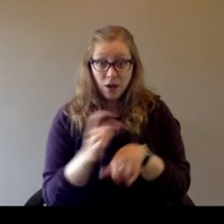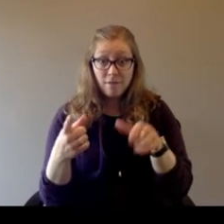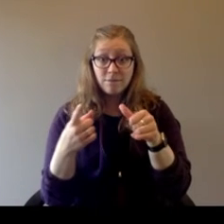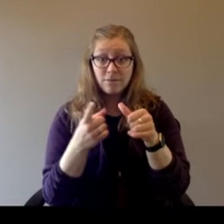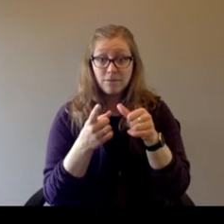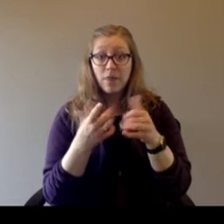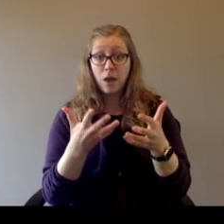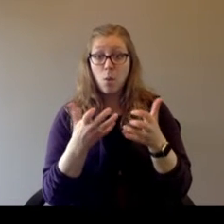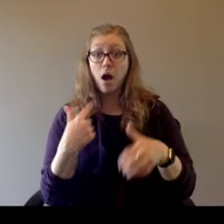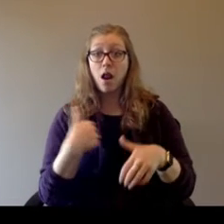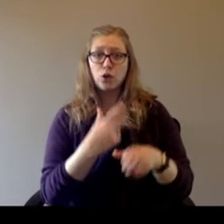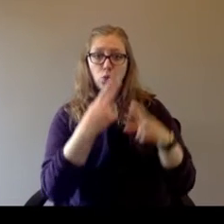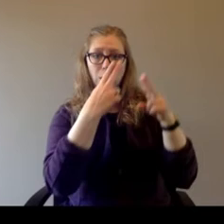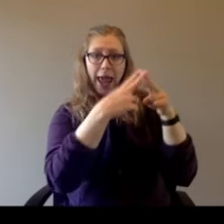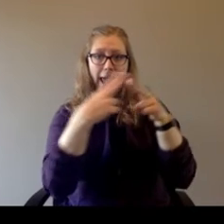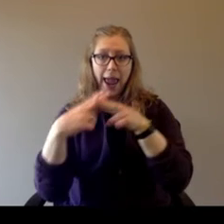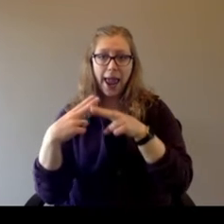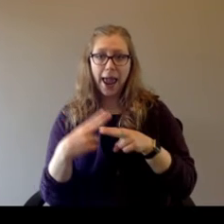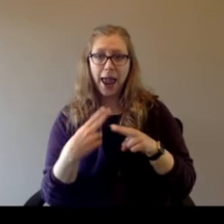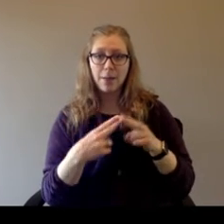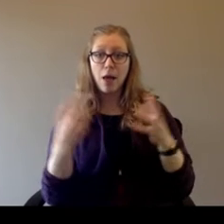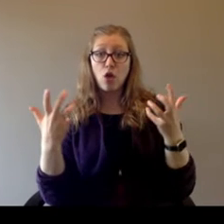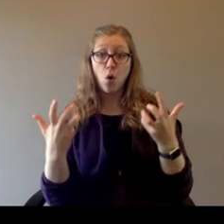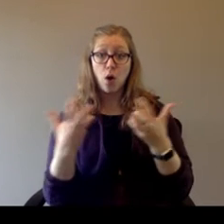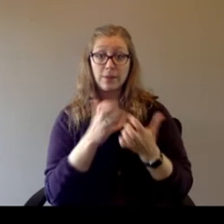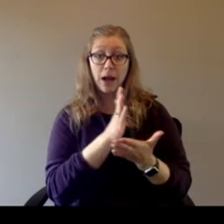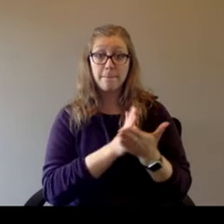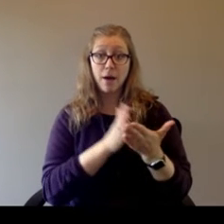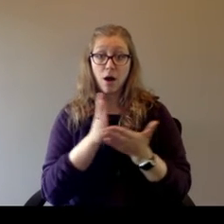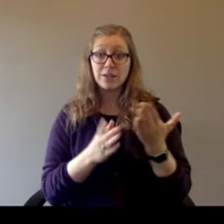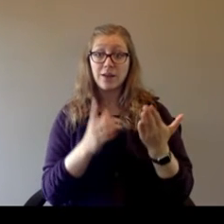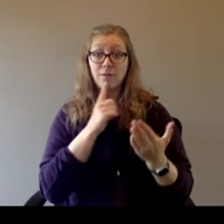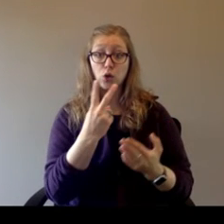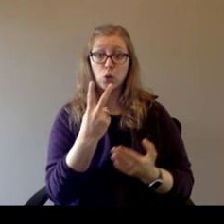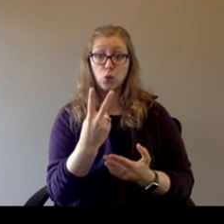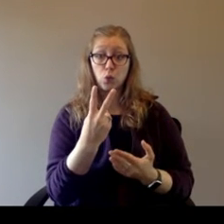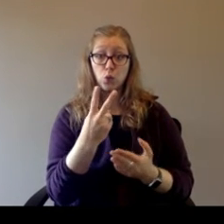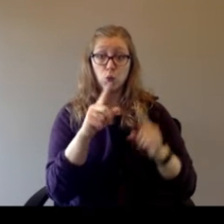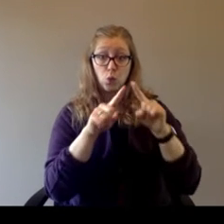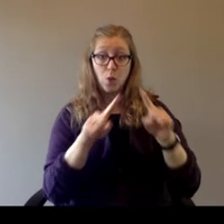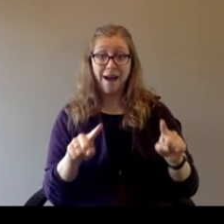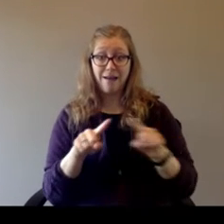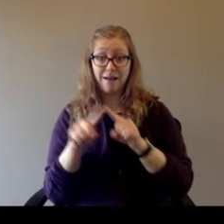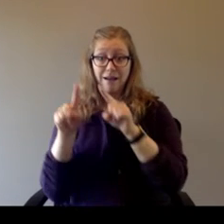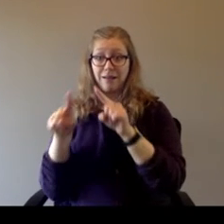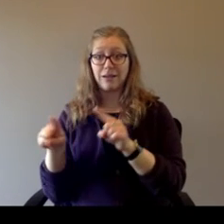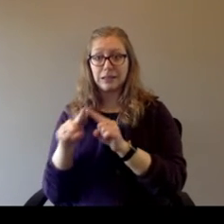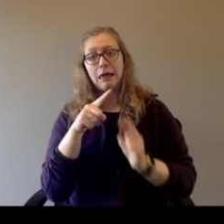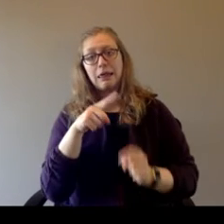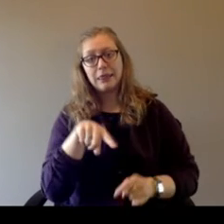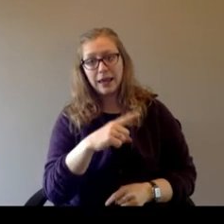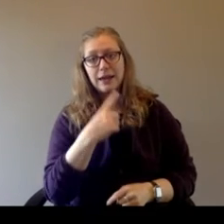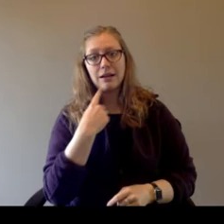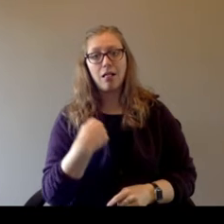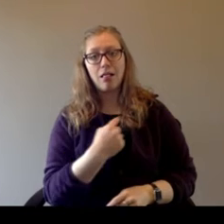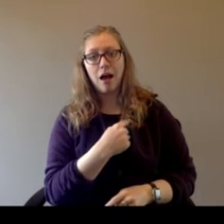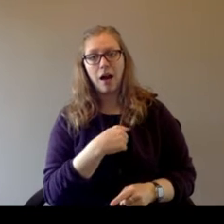corresponding parts of two triangles that they tell us are congruent. So in this picture we can see that we have a piece of machinery.